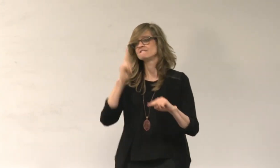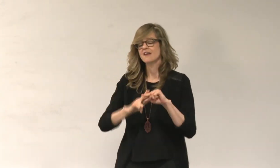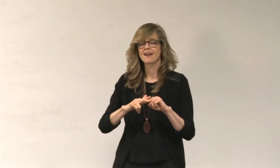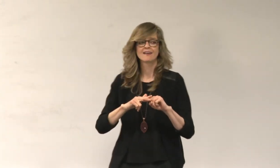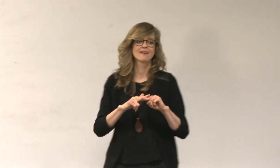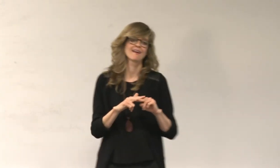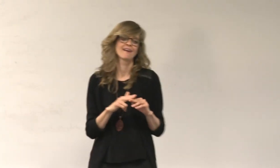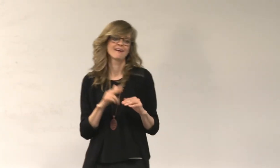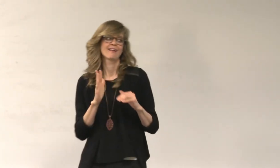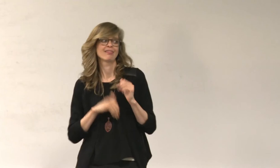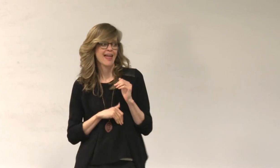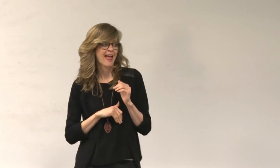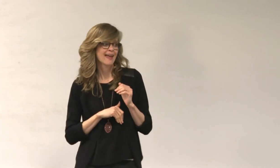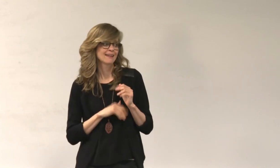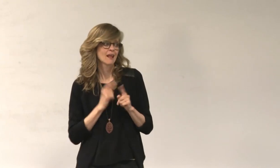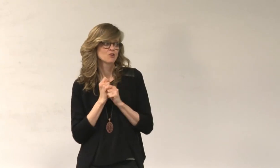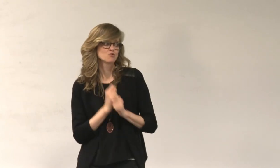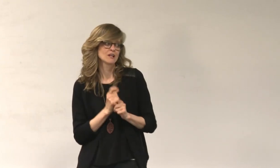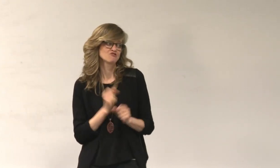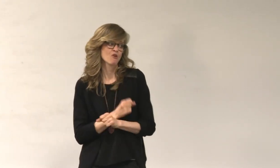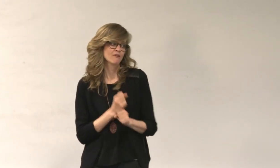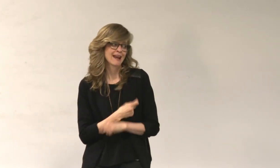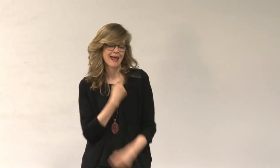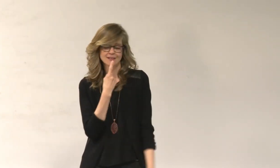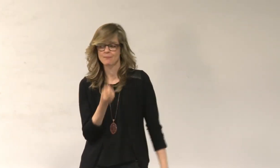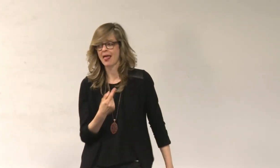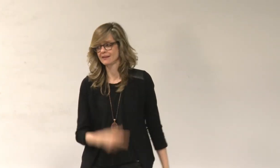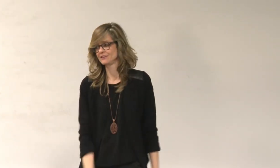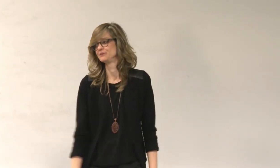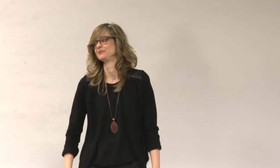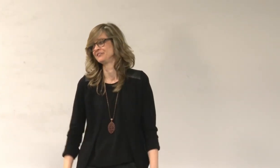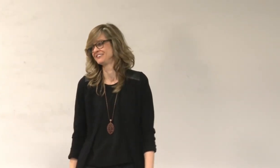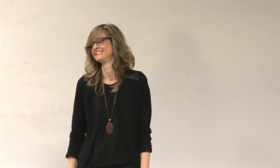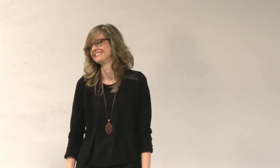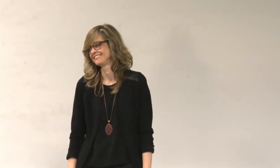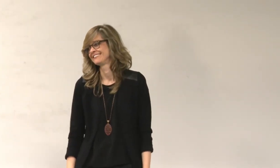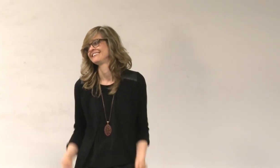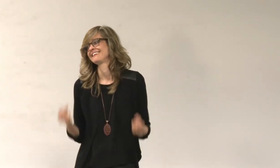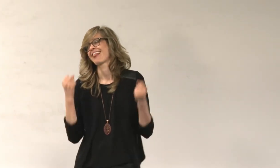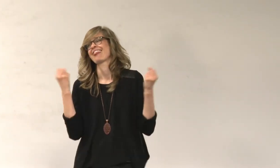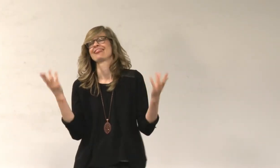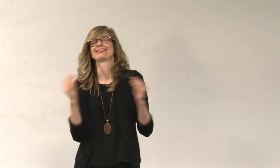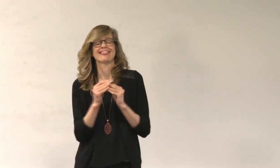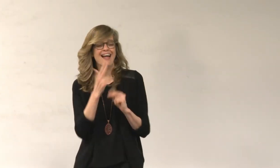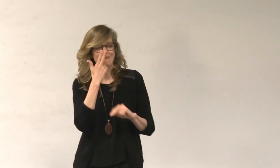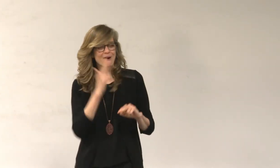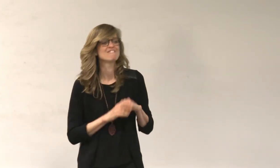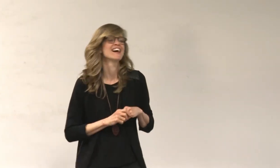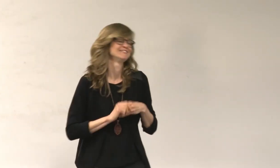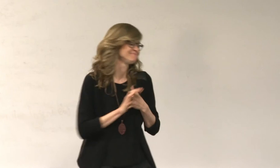I FOUND THIS TO BE MUCH MORE VARIED AND MUCH MORE FUN